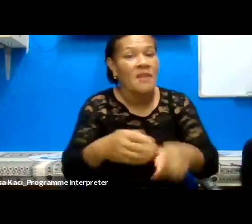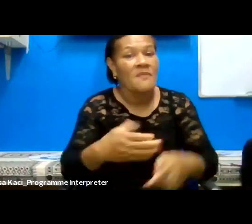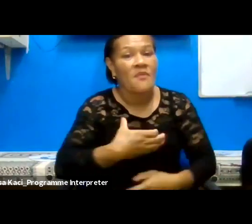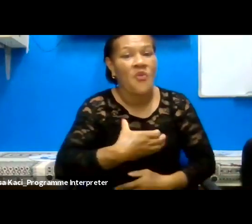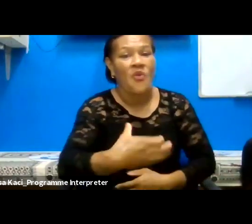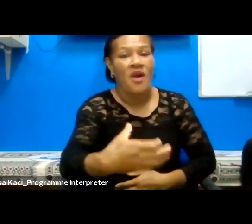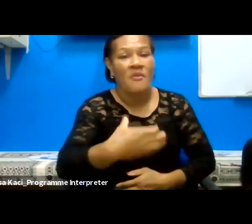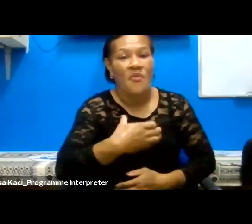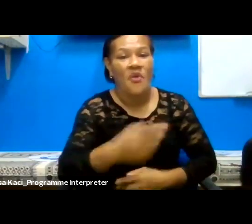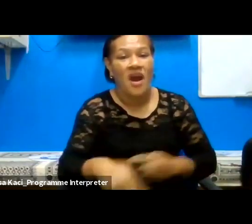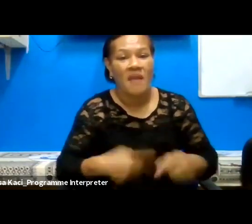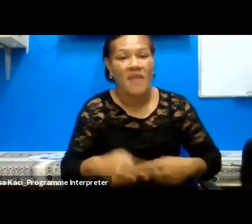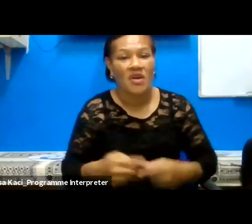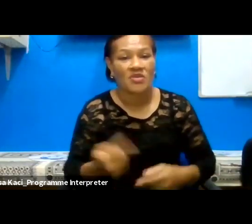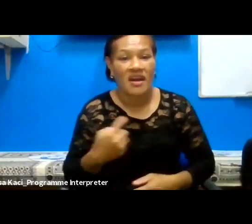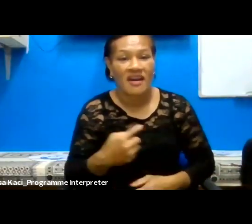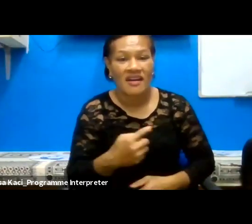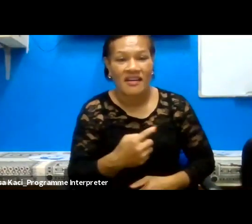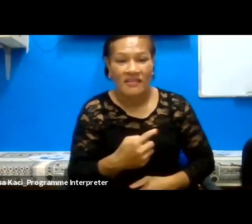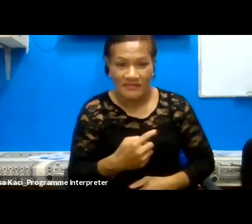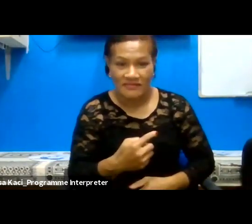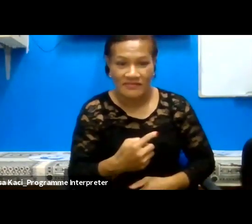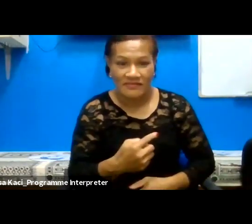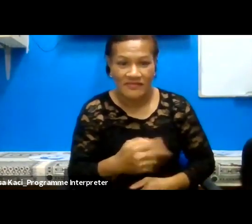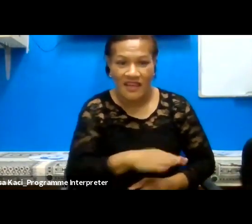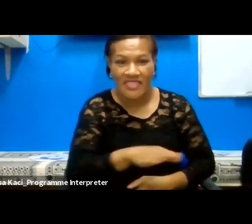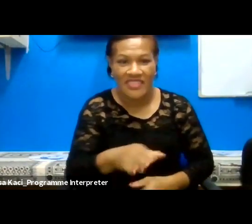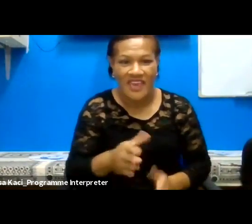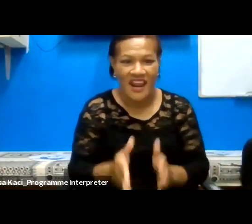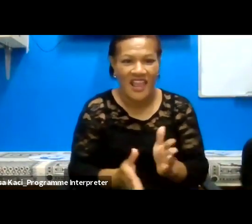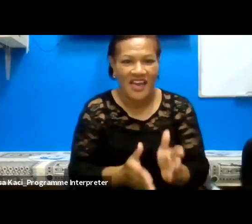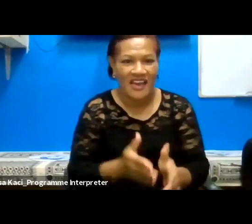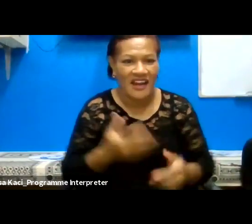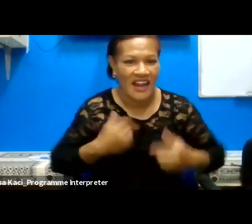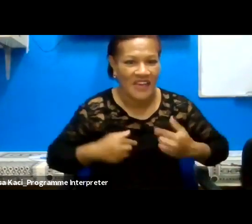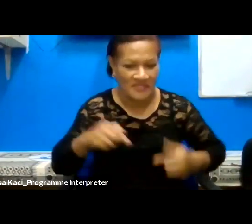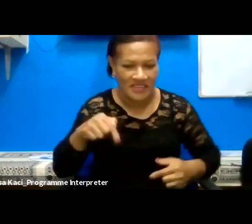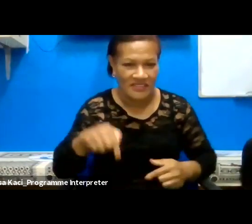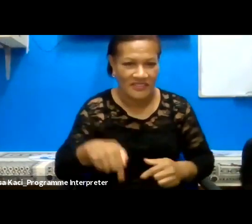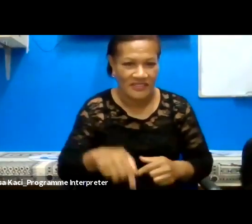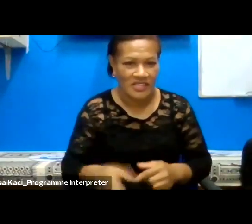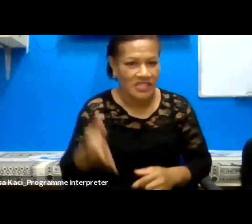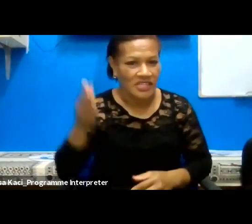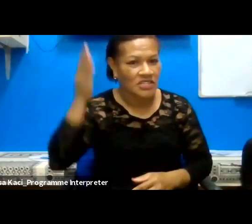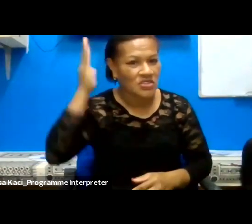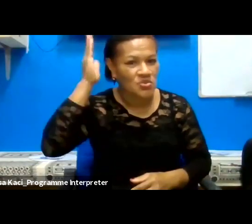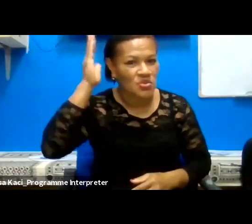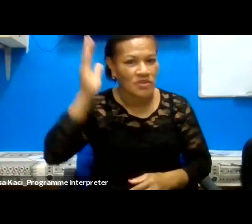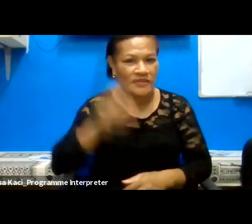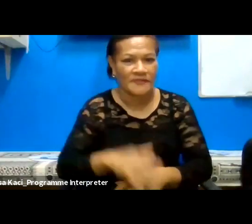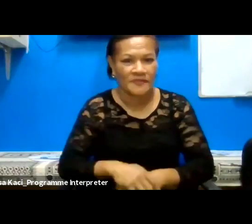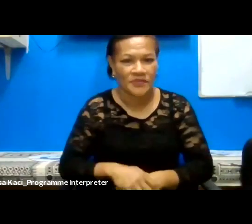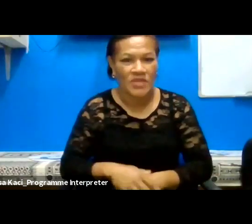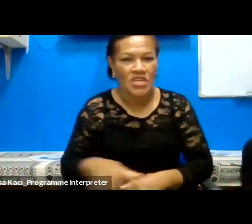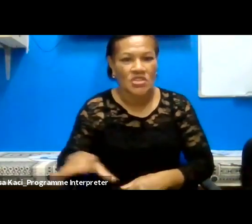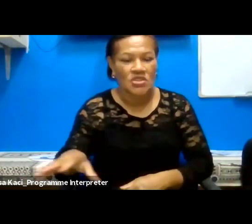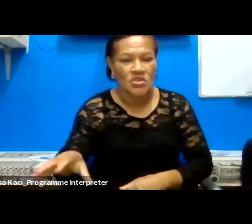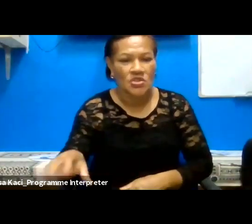e the struggles we still